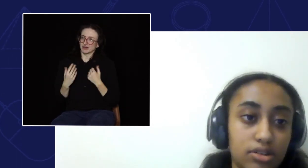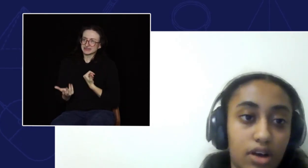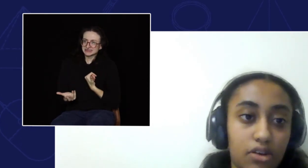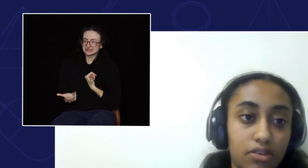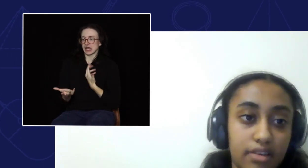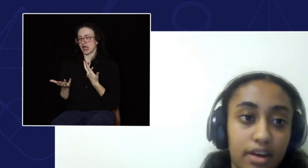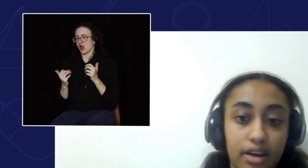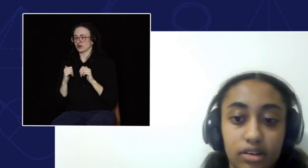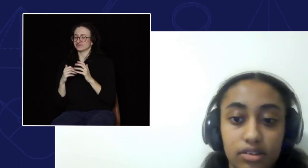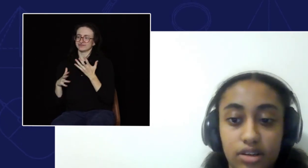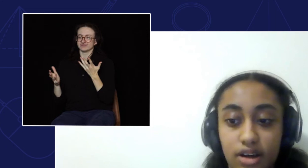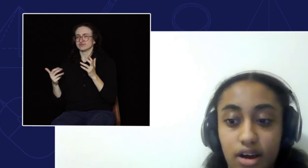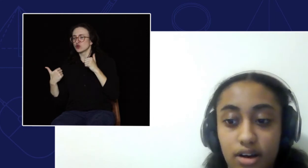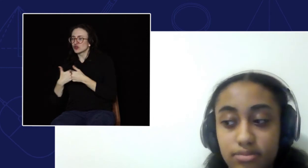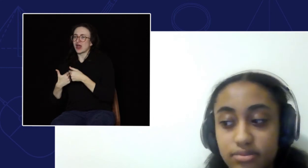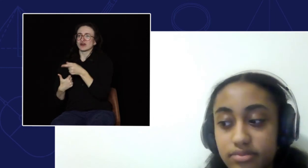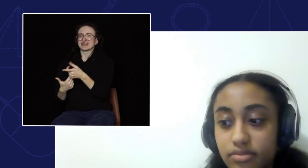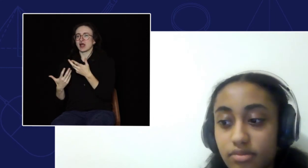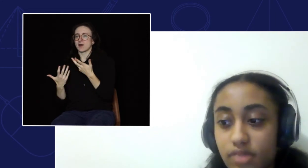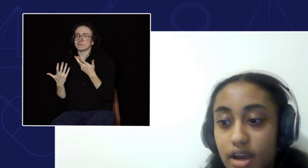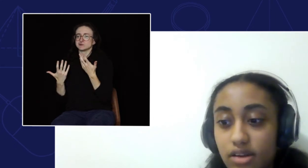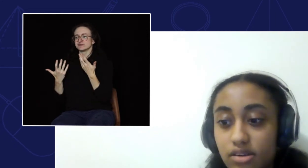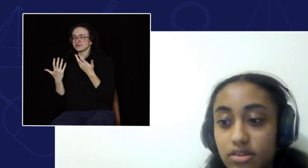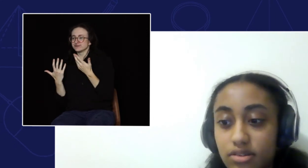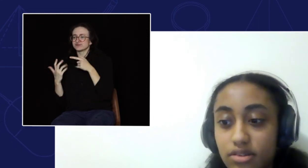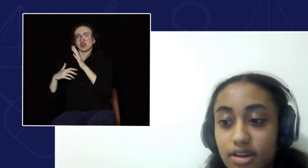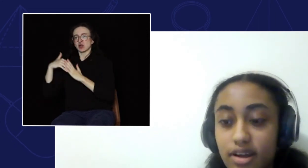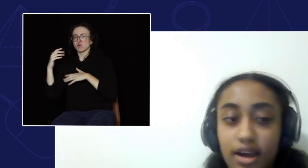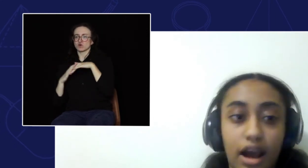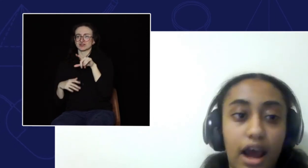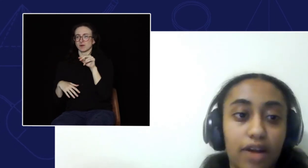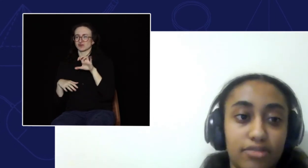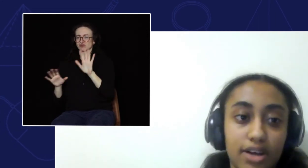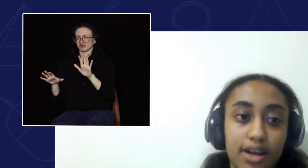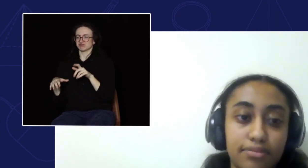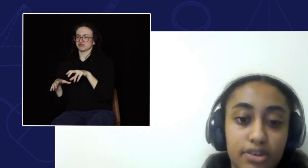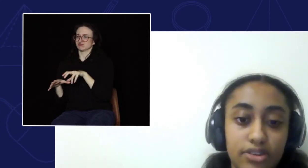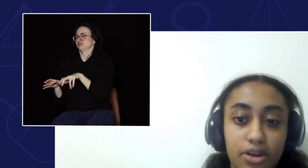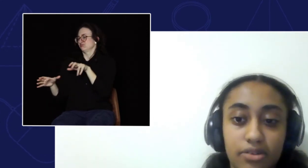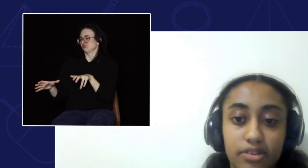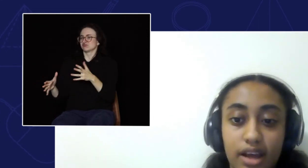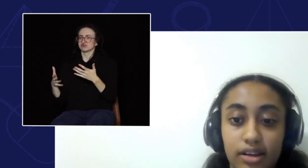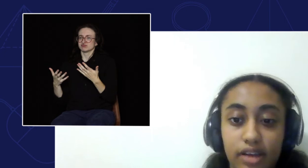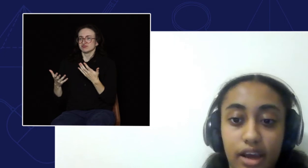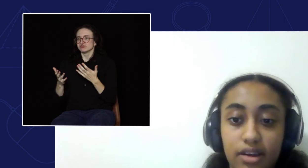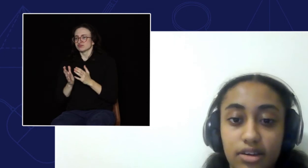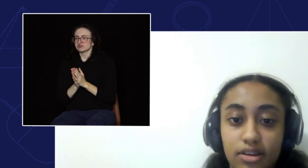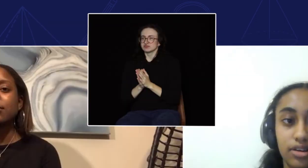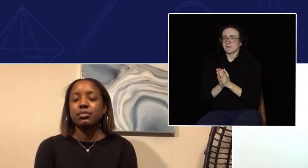and, um... and get out of their comfort zone, and, like,